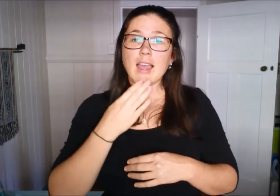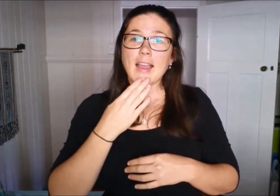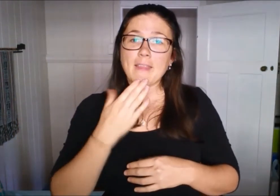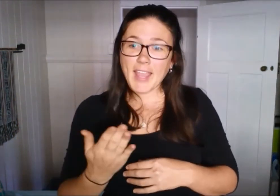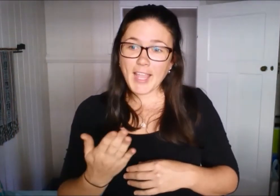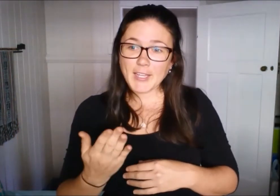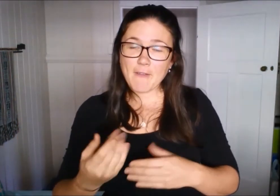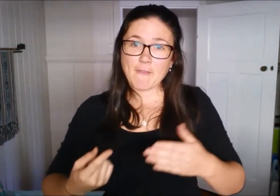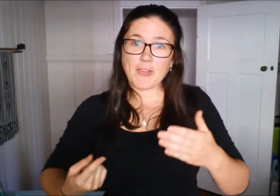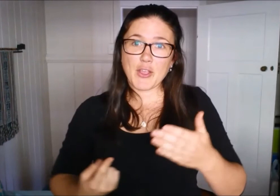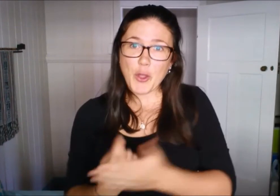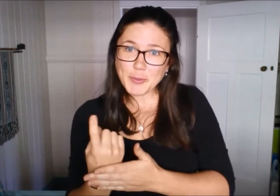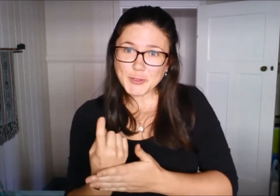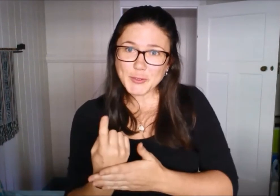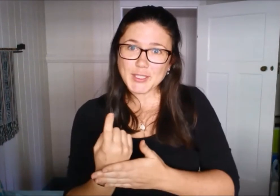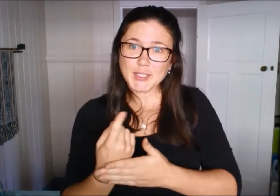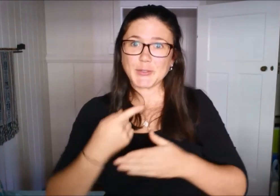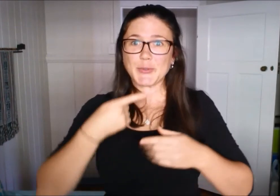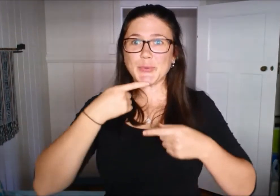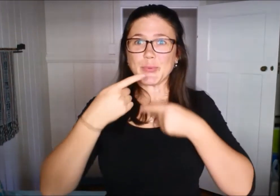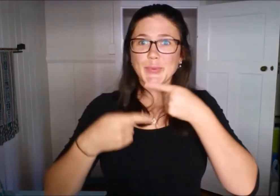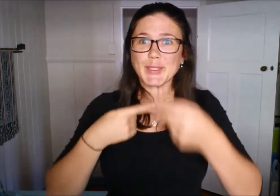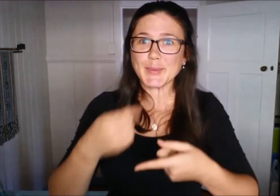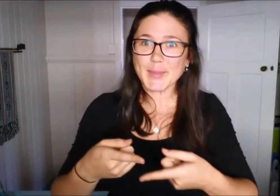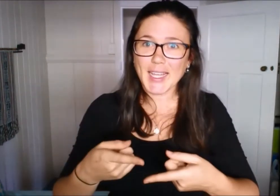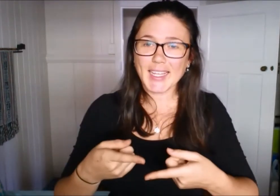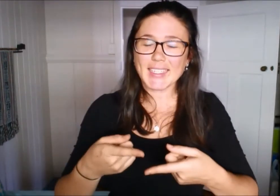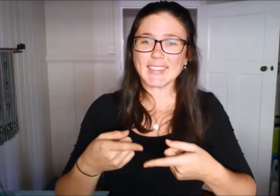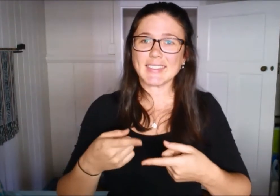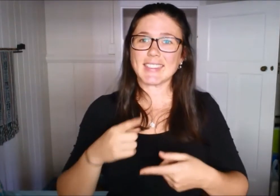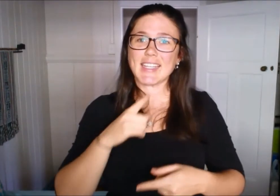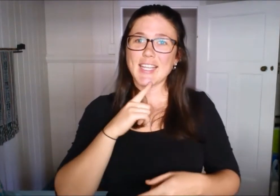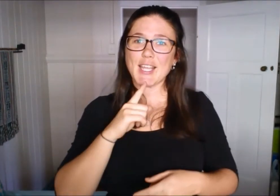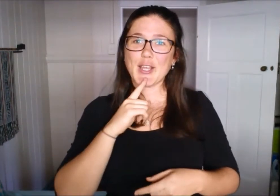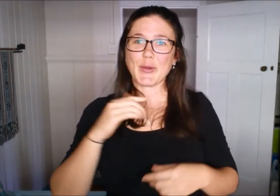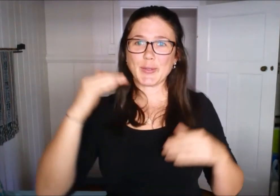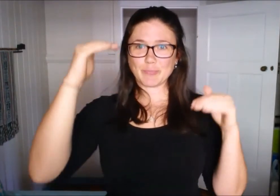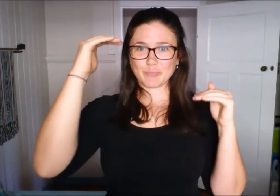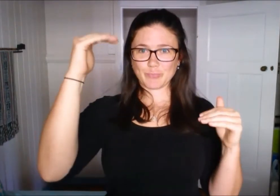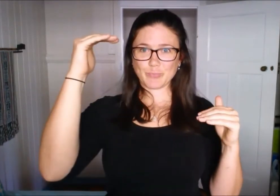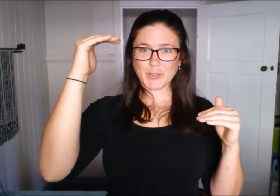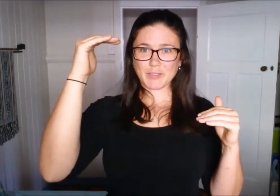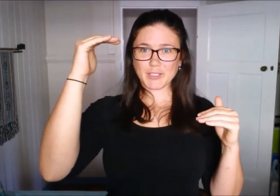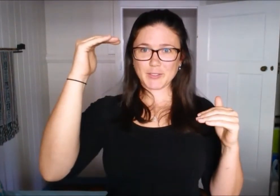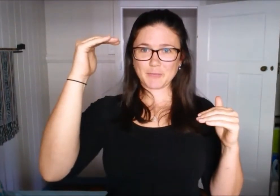Thank you for the opportunity to explain about hearing privilege.